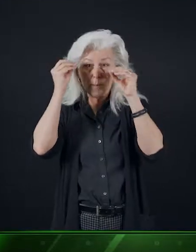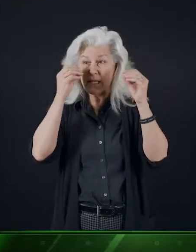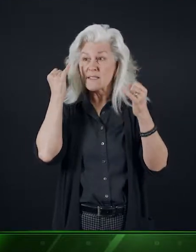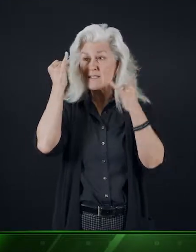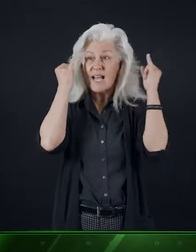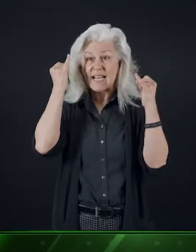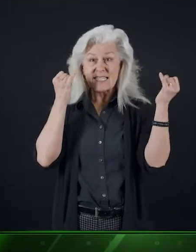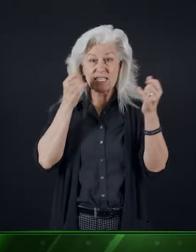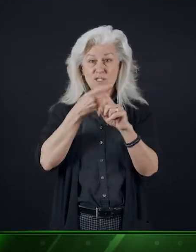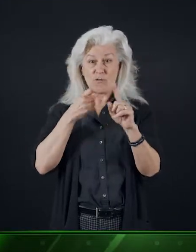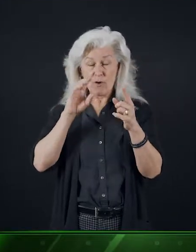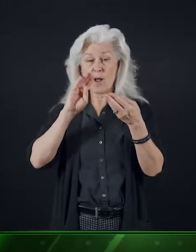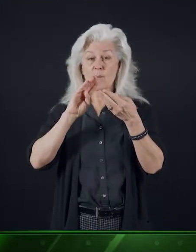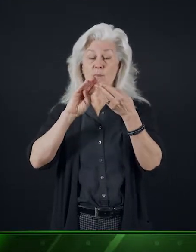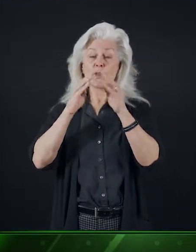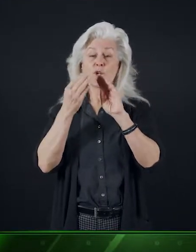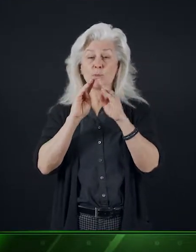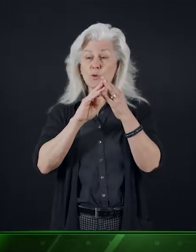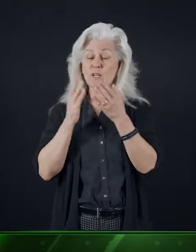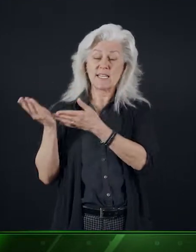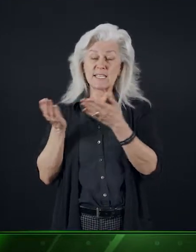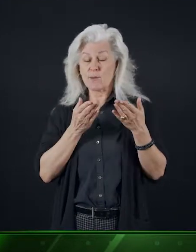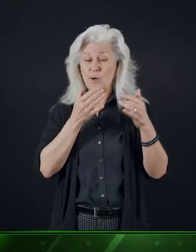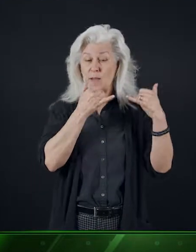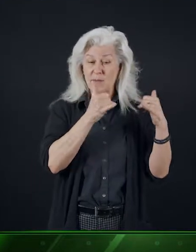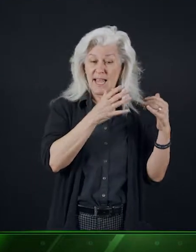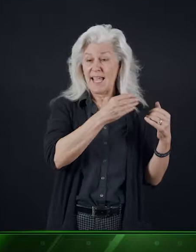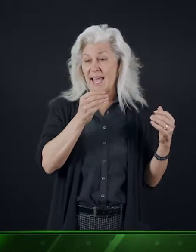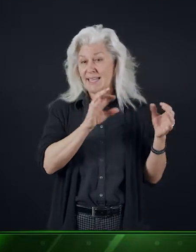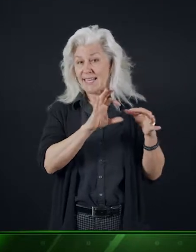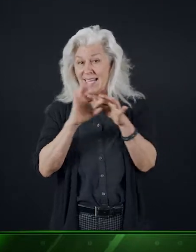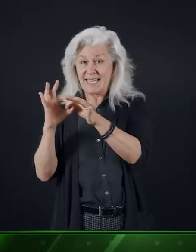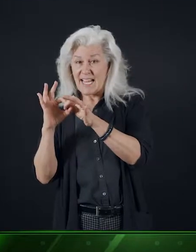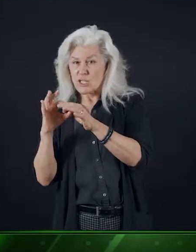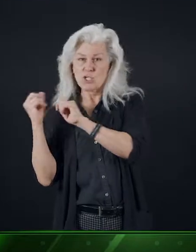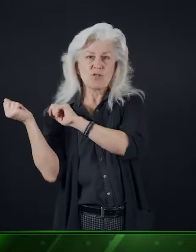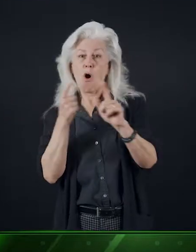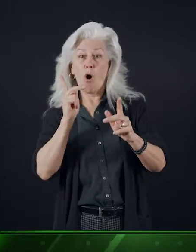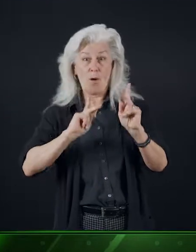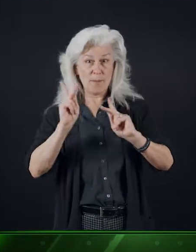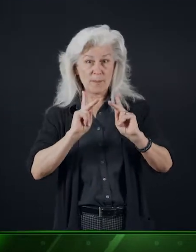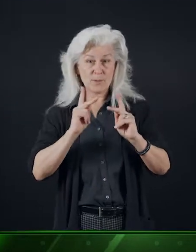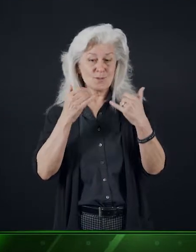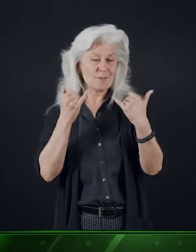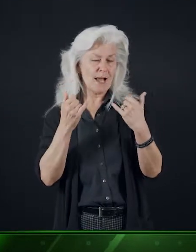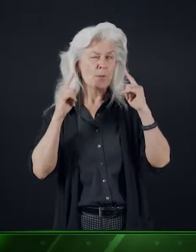being done to bring play and connection to all. So let's hear what the community has to say